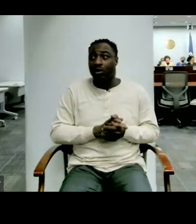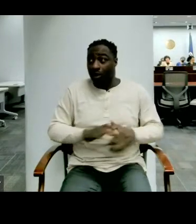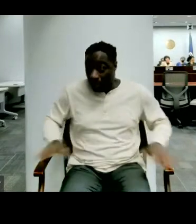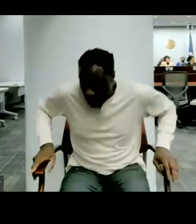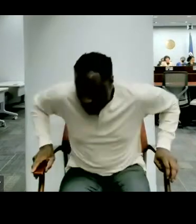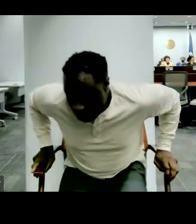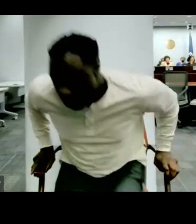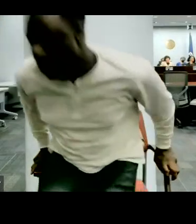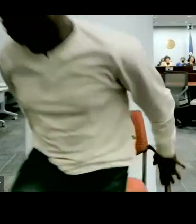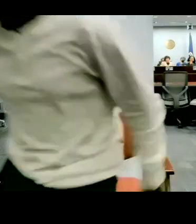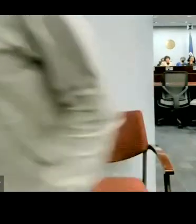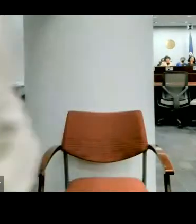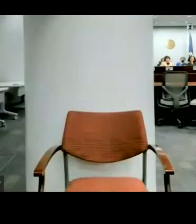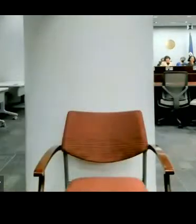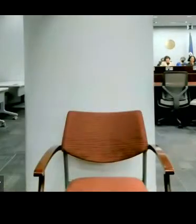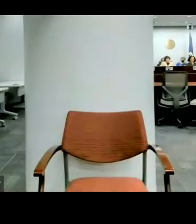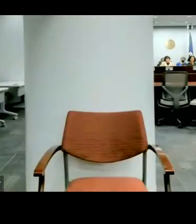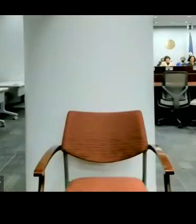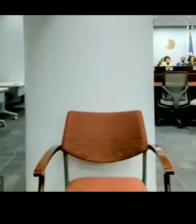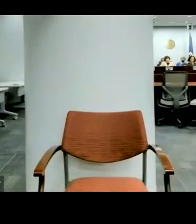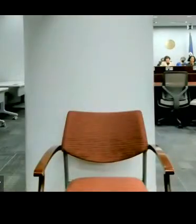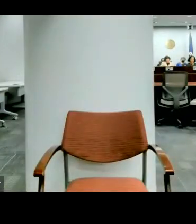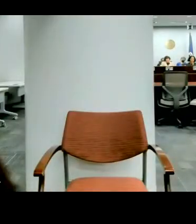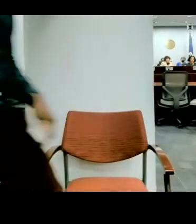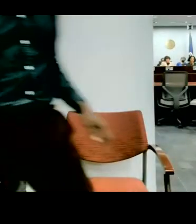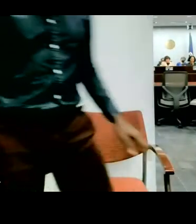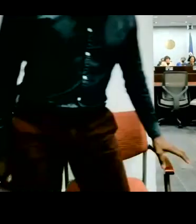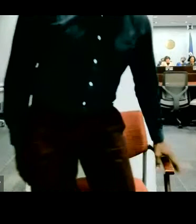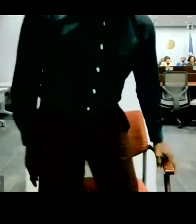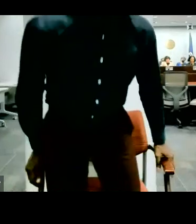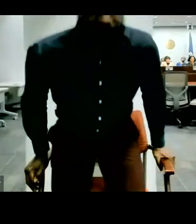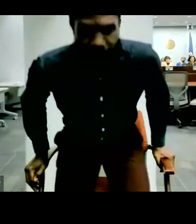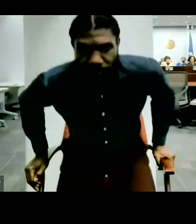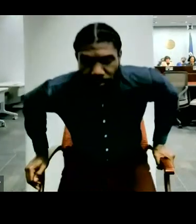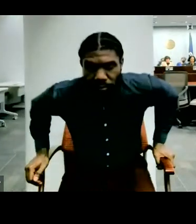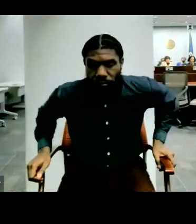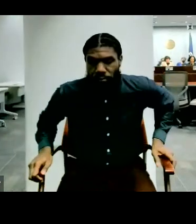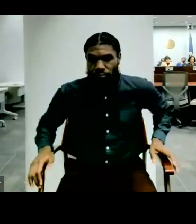Yeah in my experience they are confused and it's not by accident. In fact,